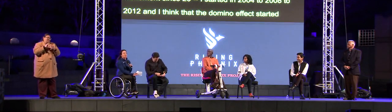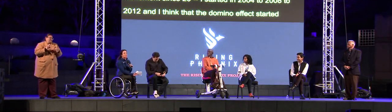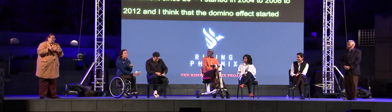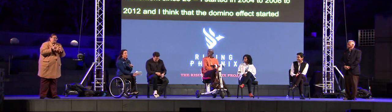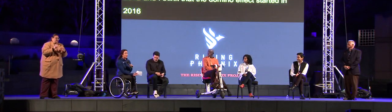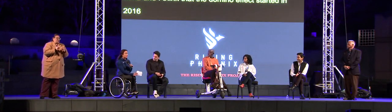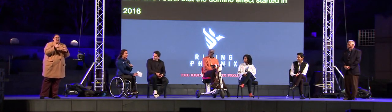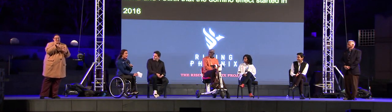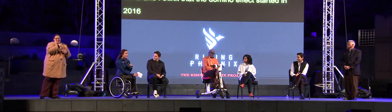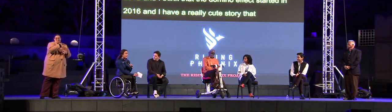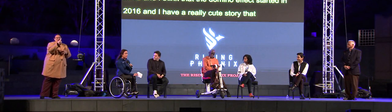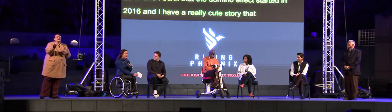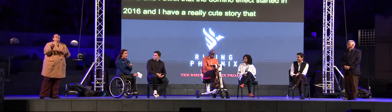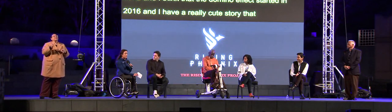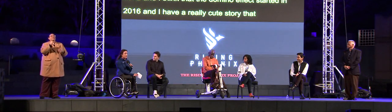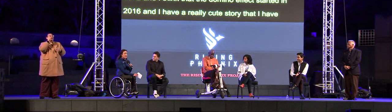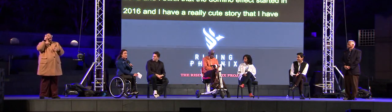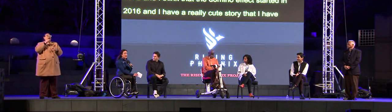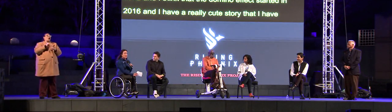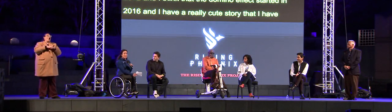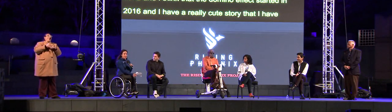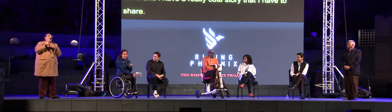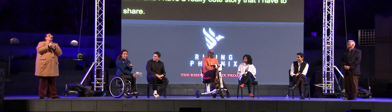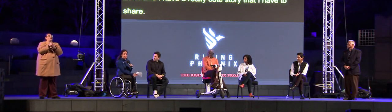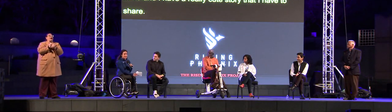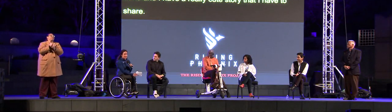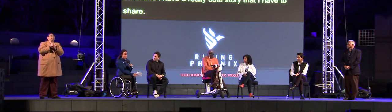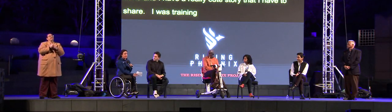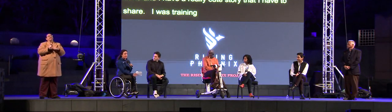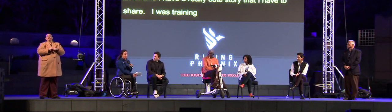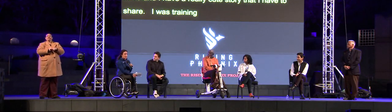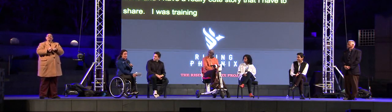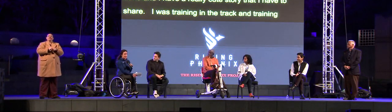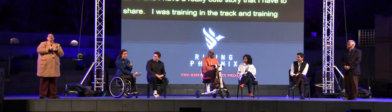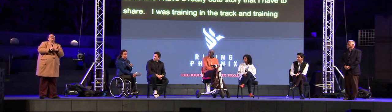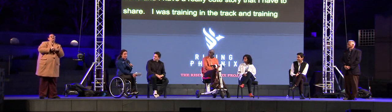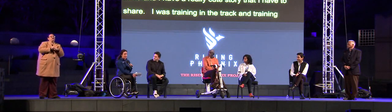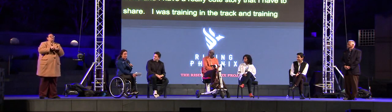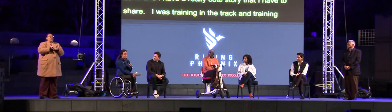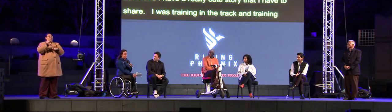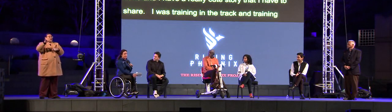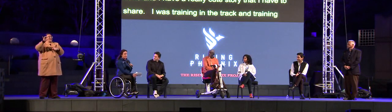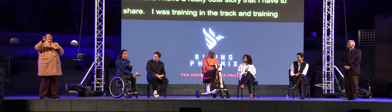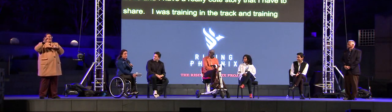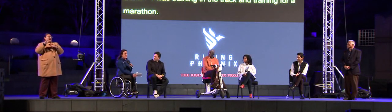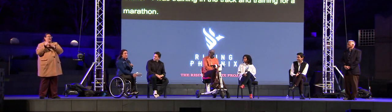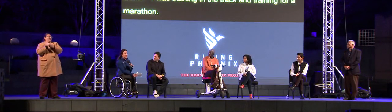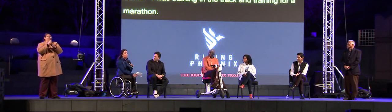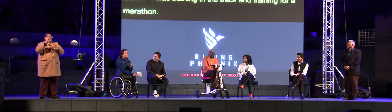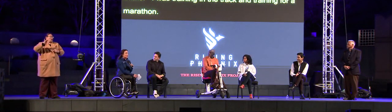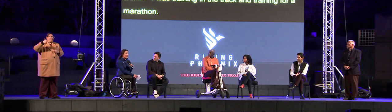I was training on the track the other day. I'm training for marathons. I have the New York City marathon in about two weeks.